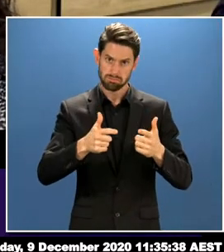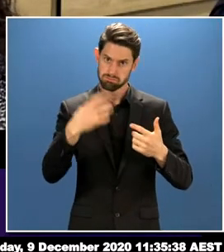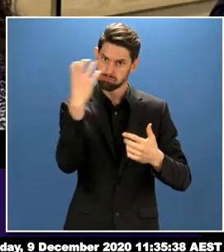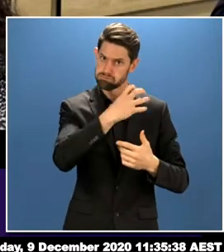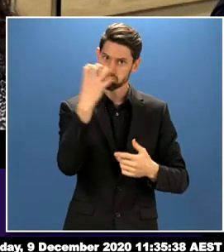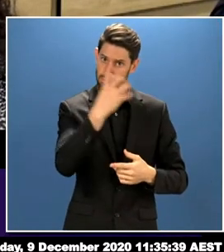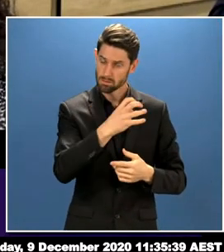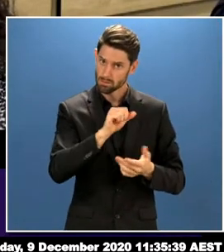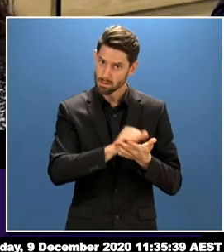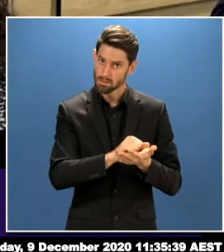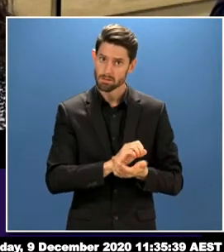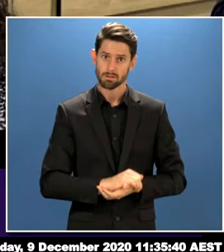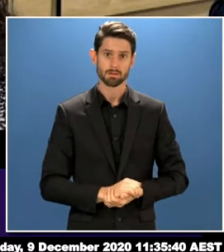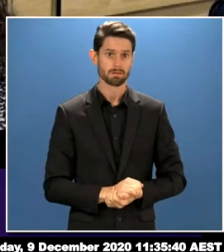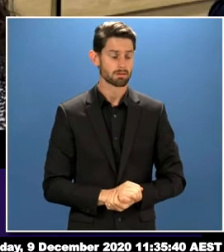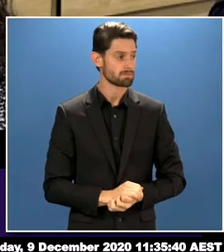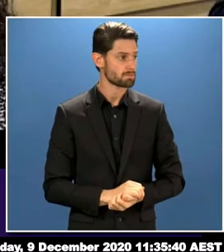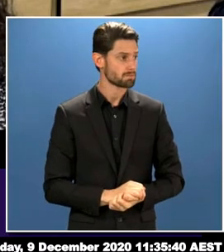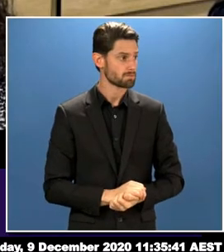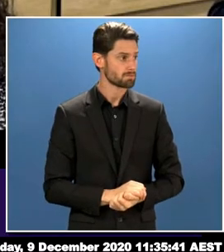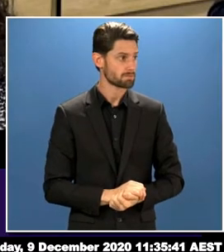I tend to agree with that.